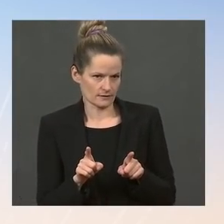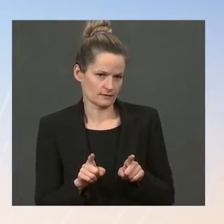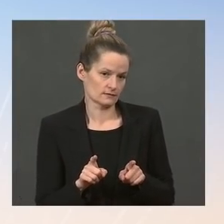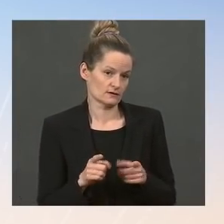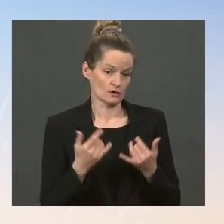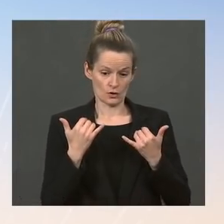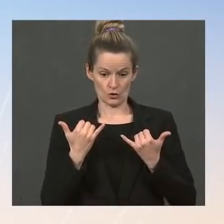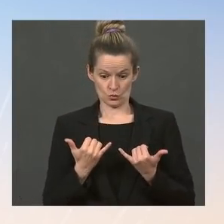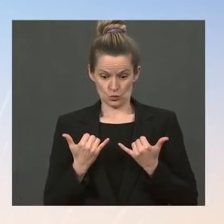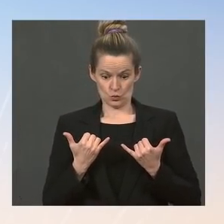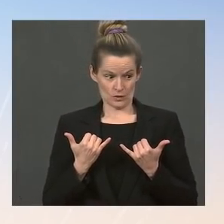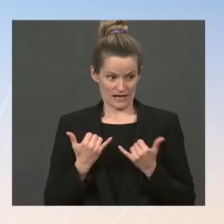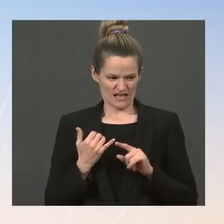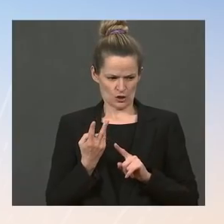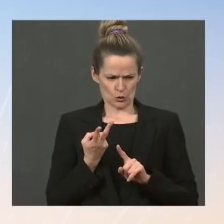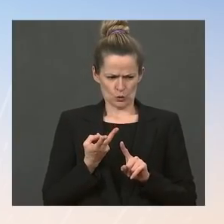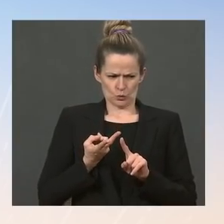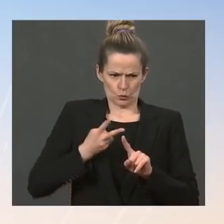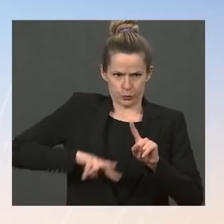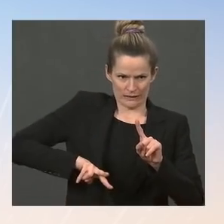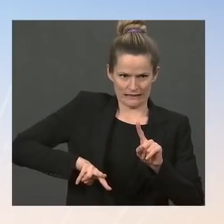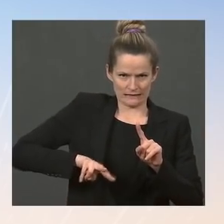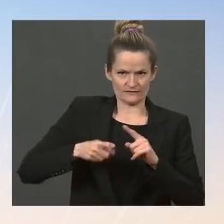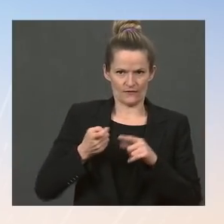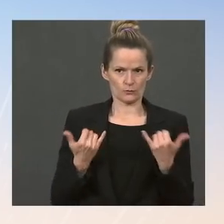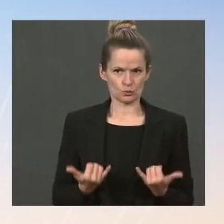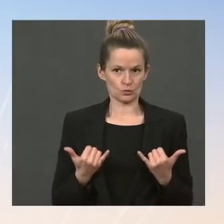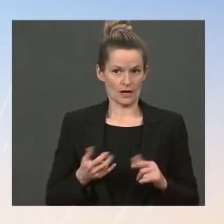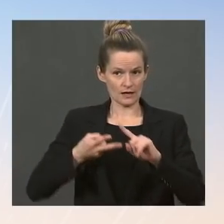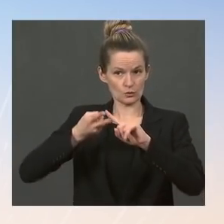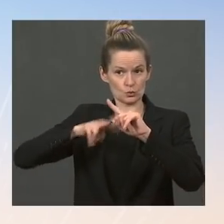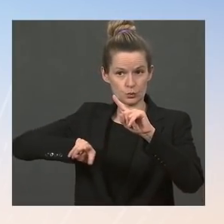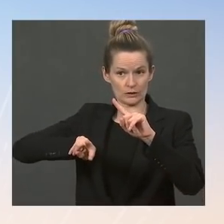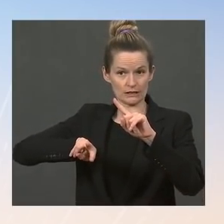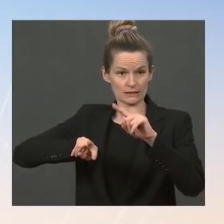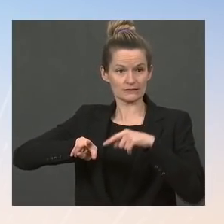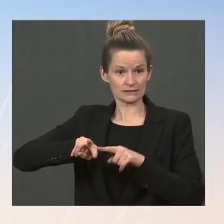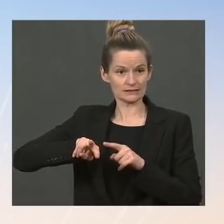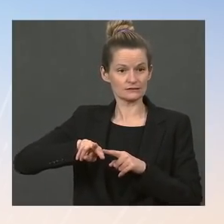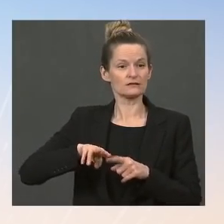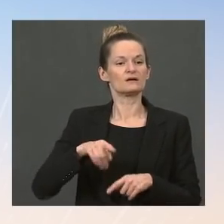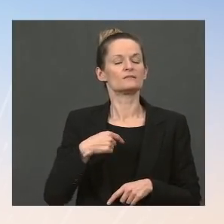We, of course, would refer you to the Department of Justice on any additional steps or next steps.